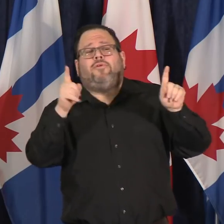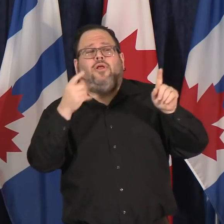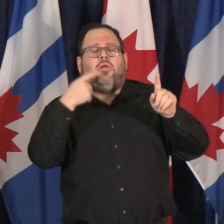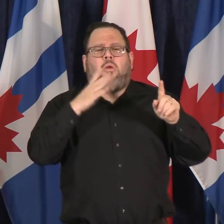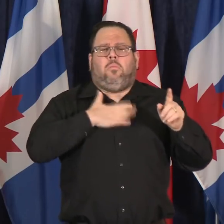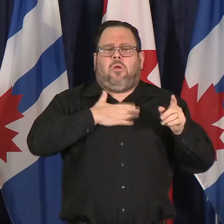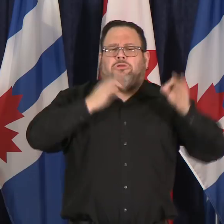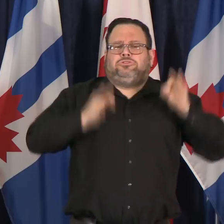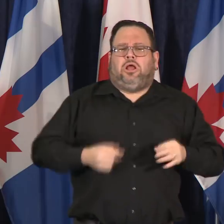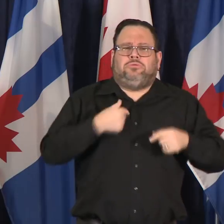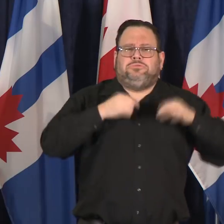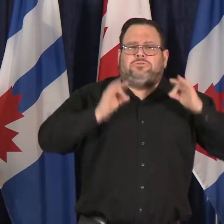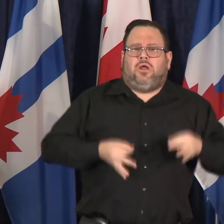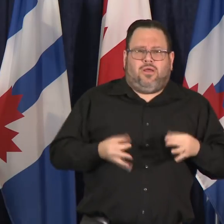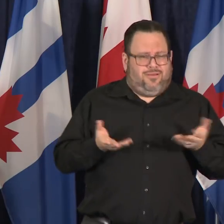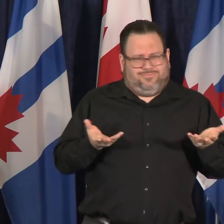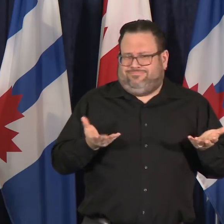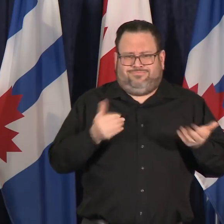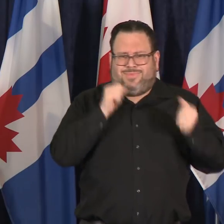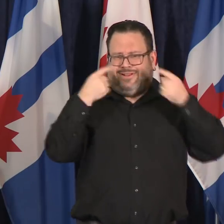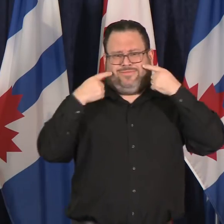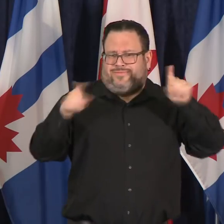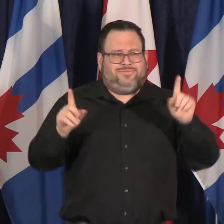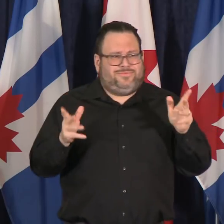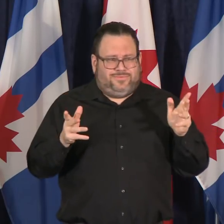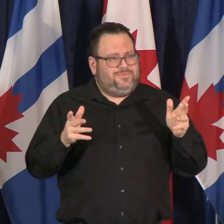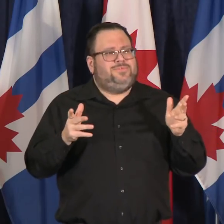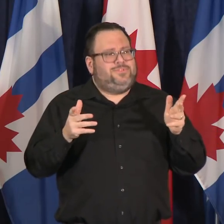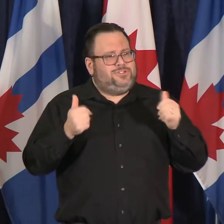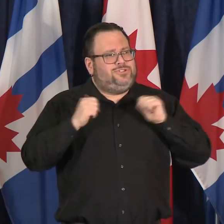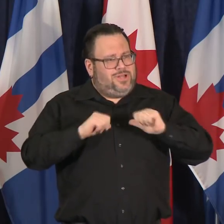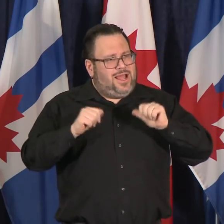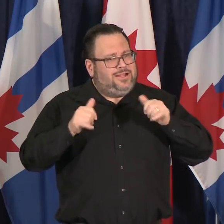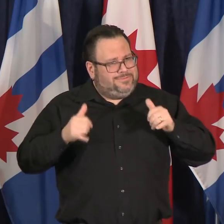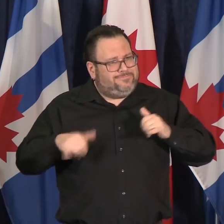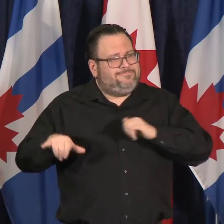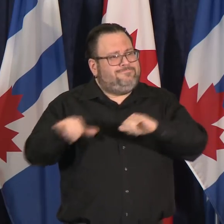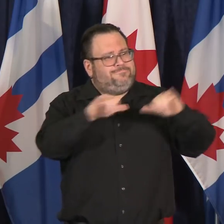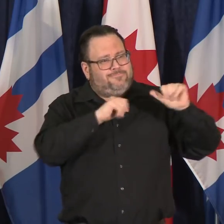encouraging residents businesses everyone in this city to really get